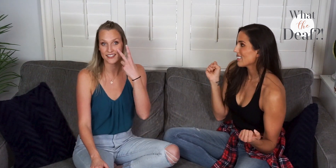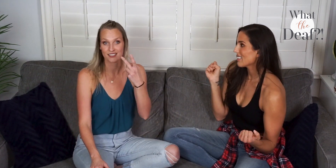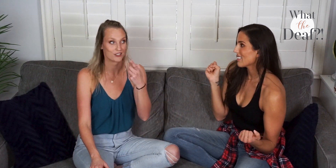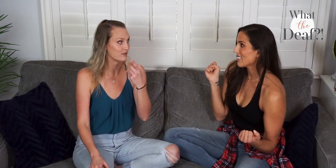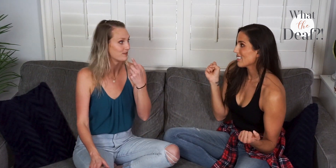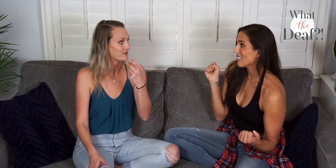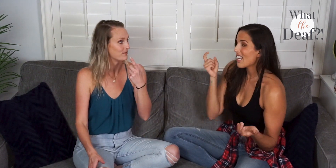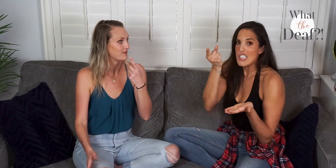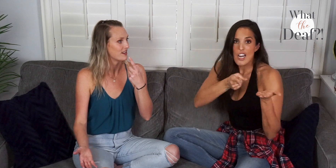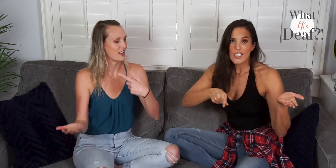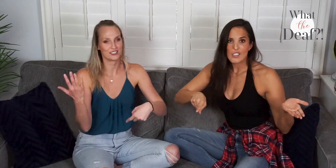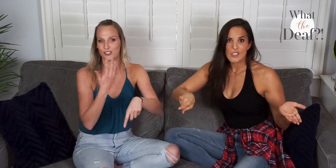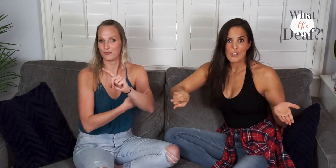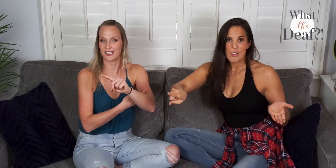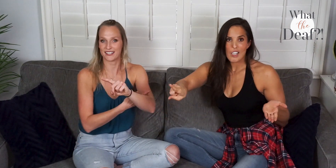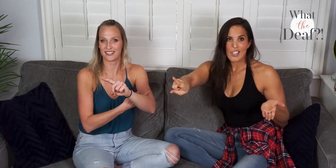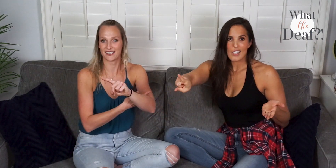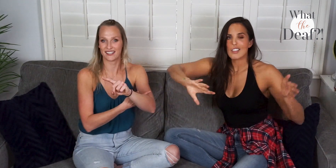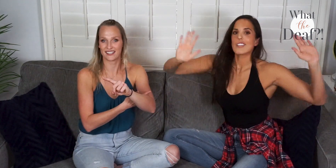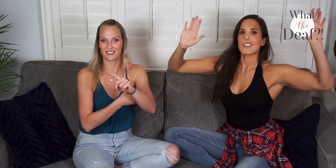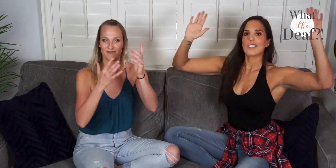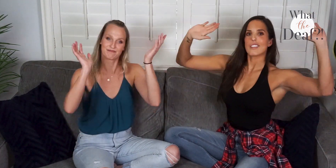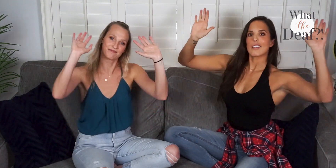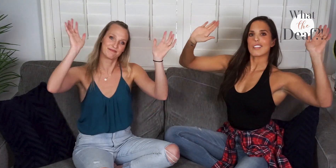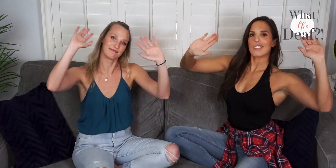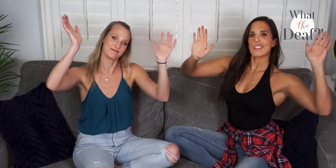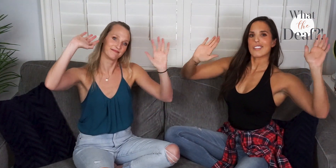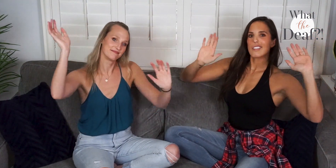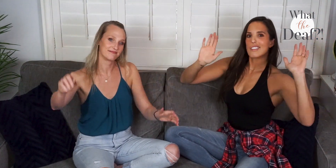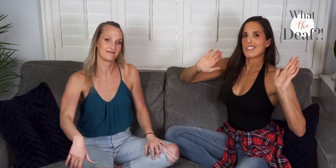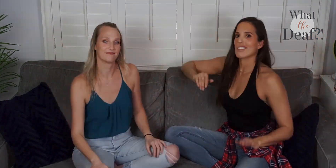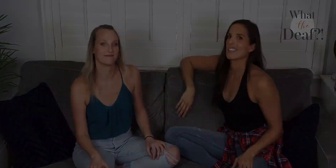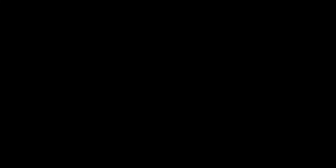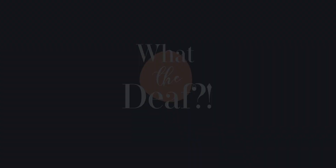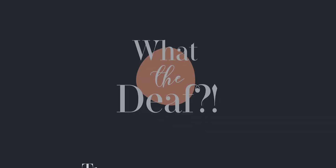We'll see you next week. - Next week. Bye. - Bye everyone.